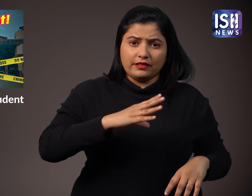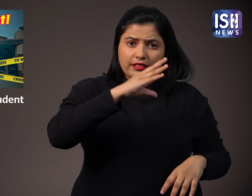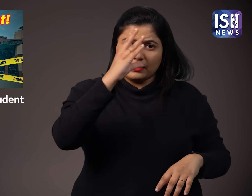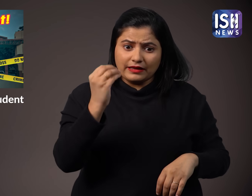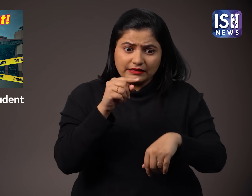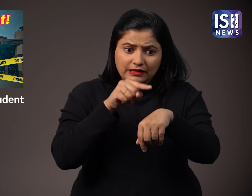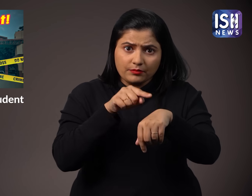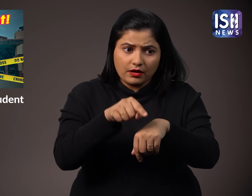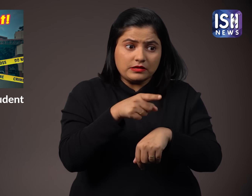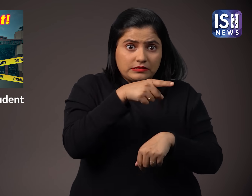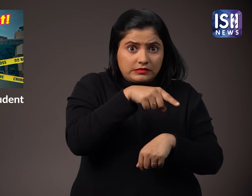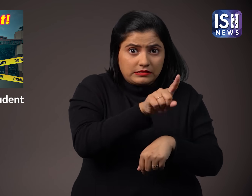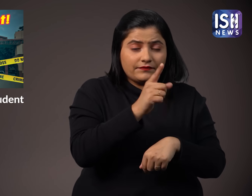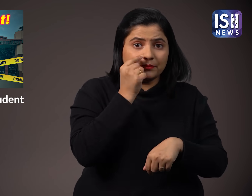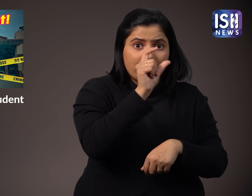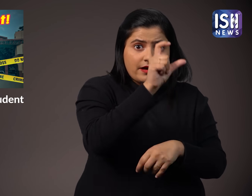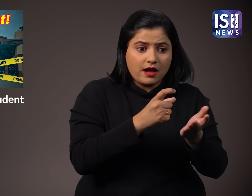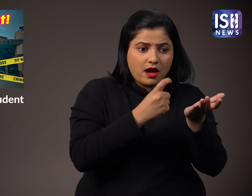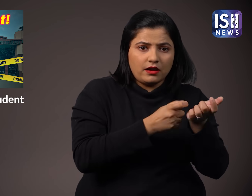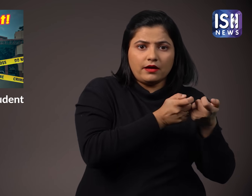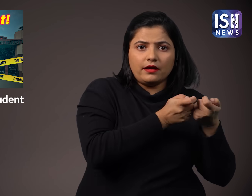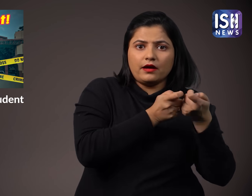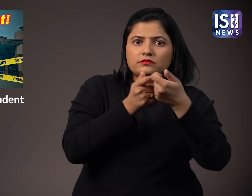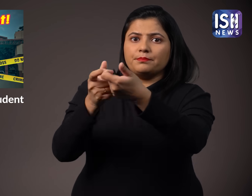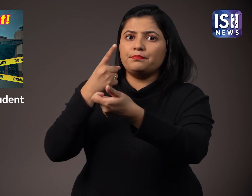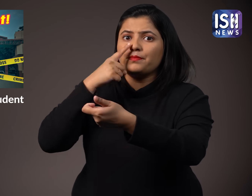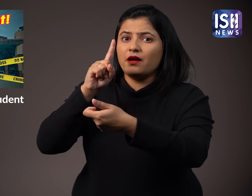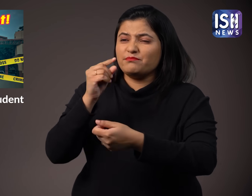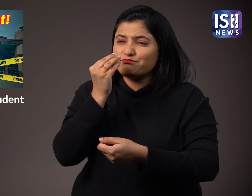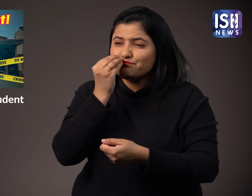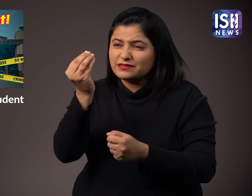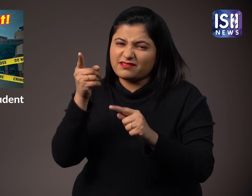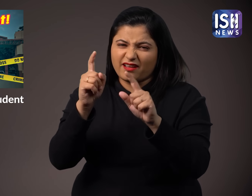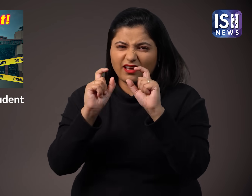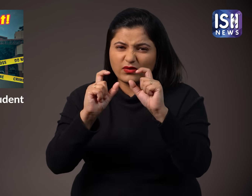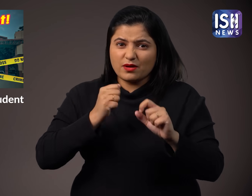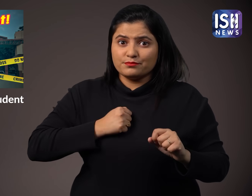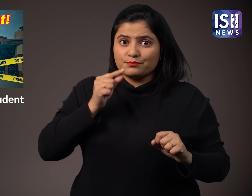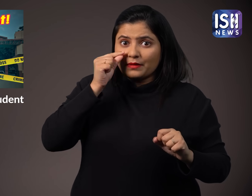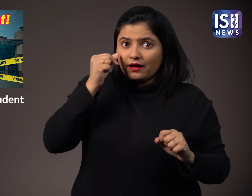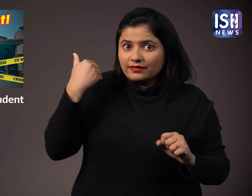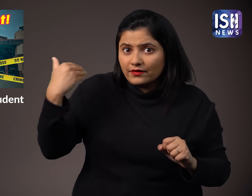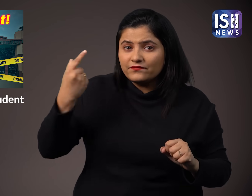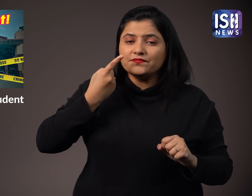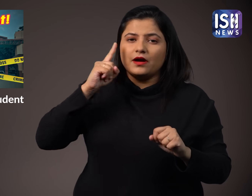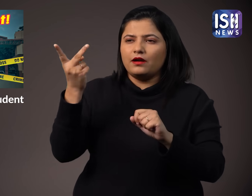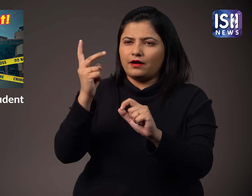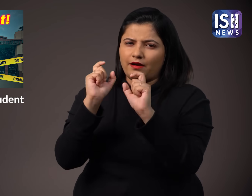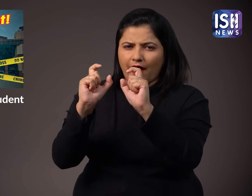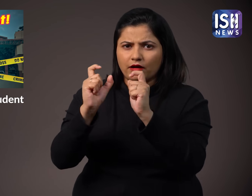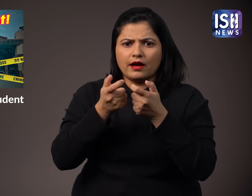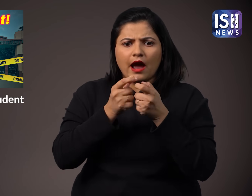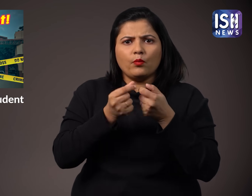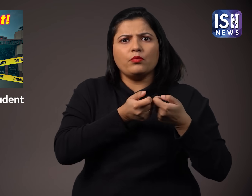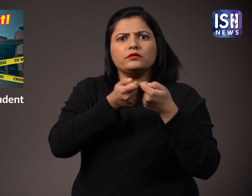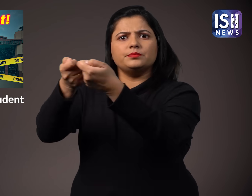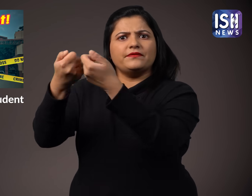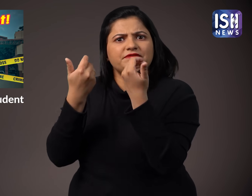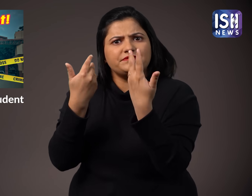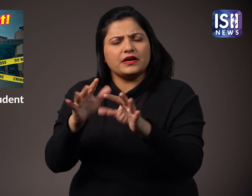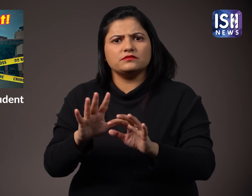After the call, in the evening, Rahul messaged his mother asking her to take care for his brother and father.